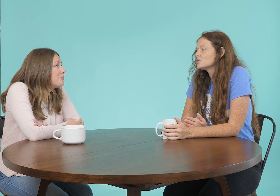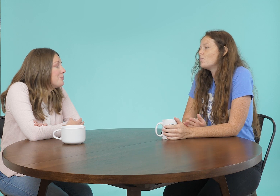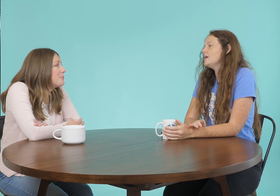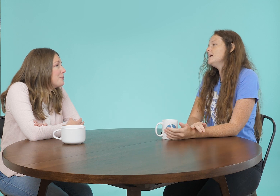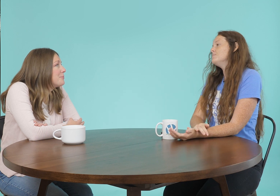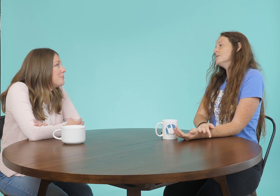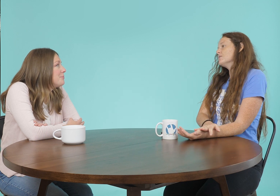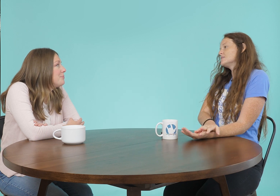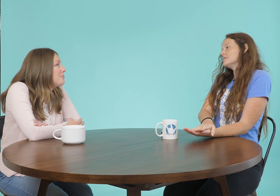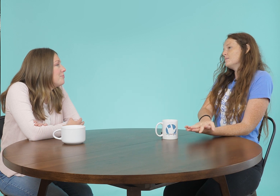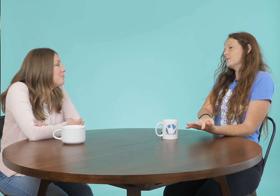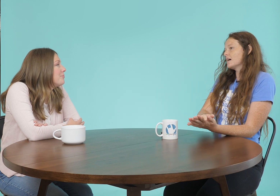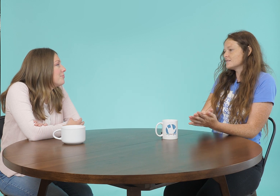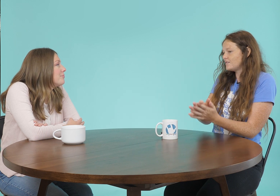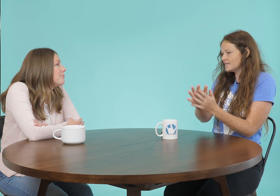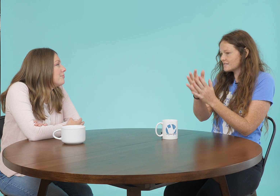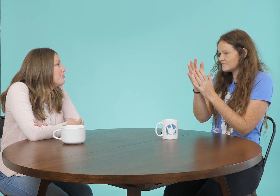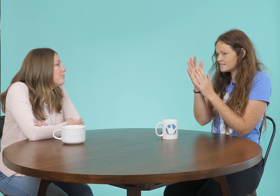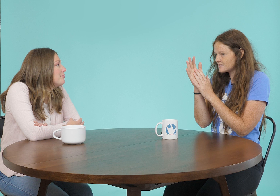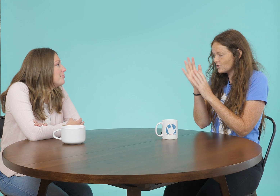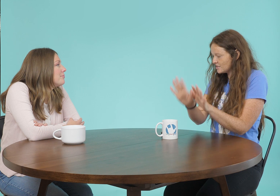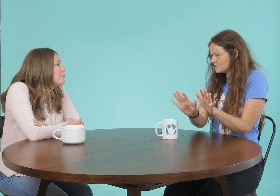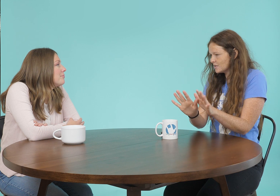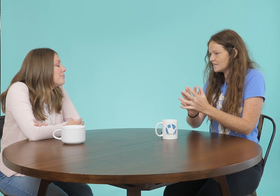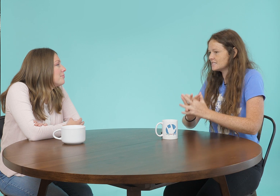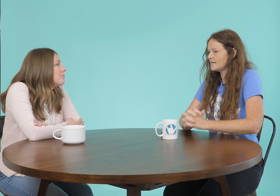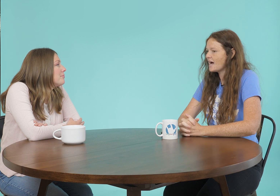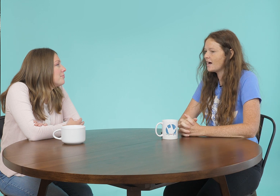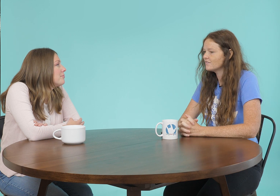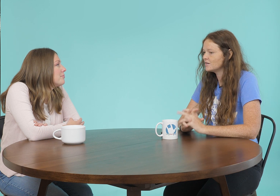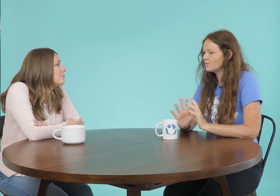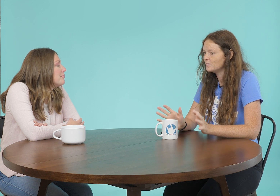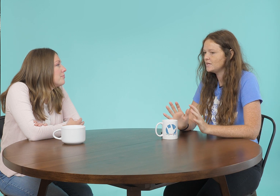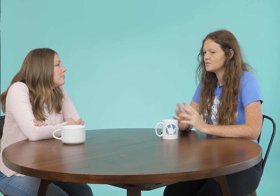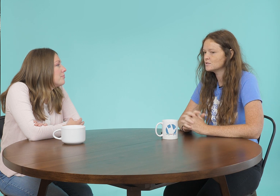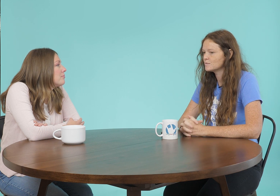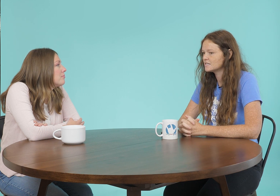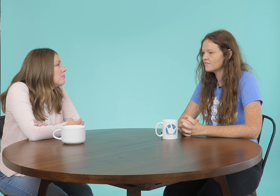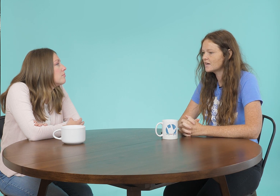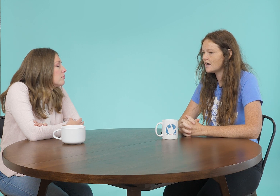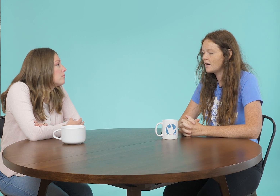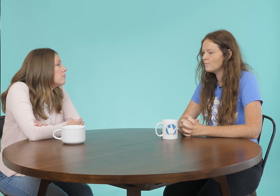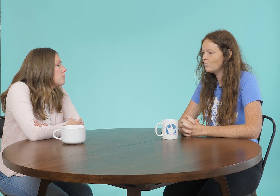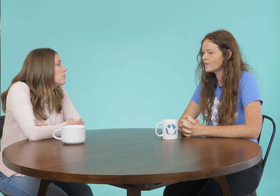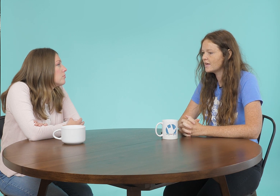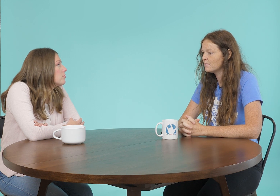So we built because of his certain that he have I don't want to be too specific with him,